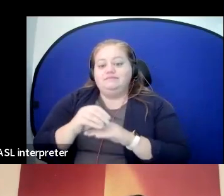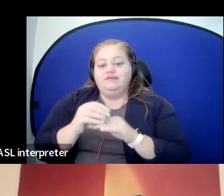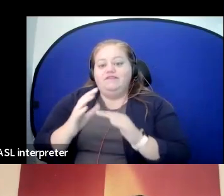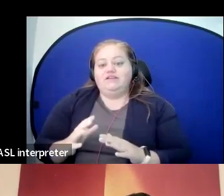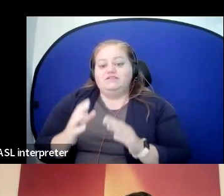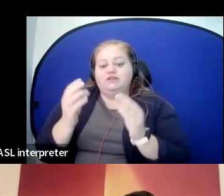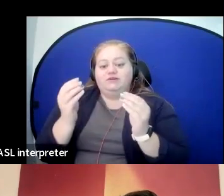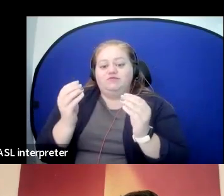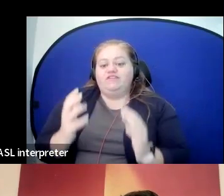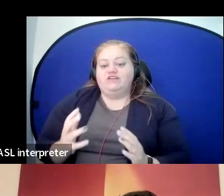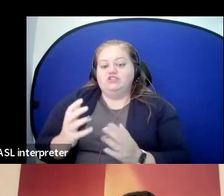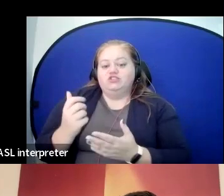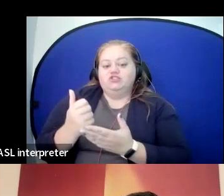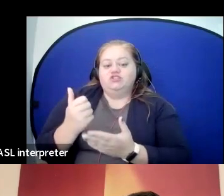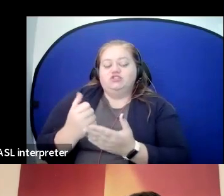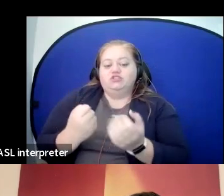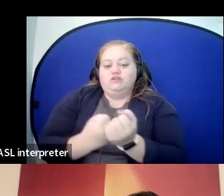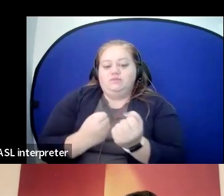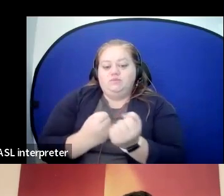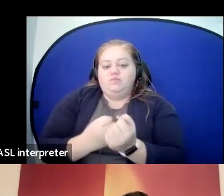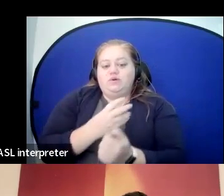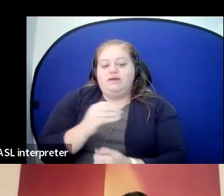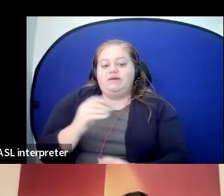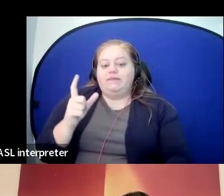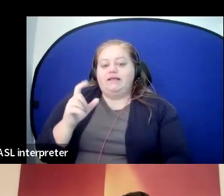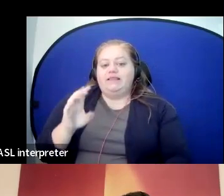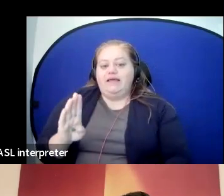Azenkot, and my lab colleague Jasmine Collins,